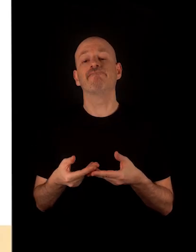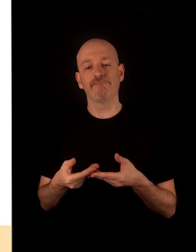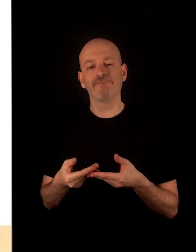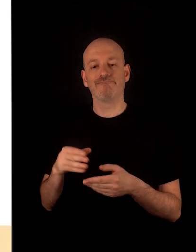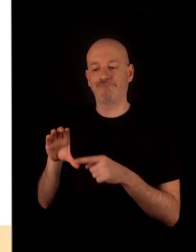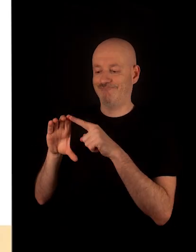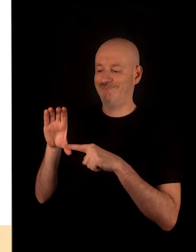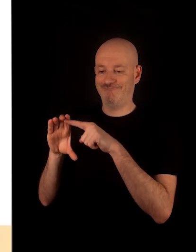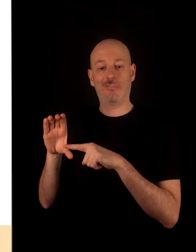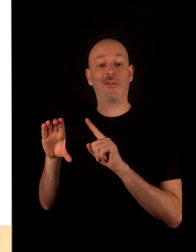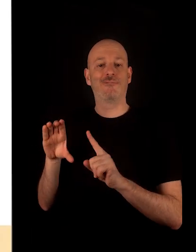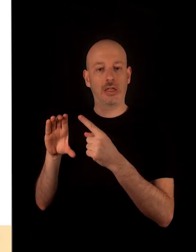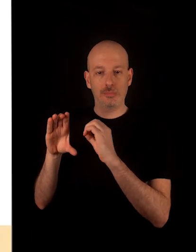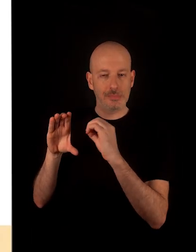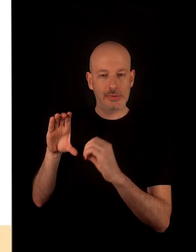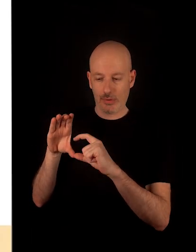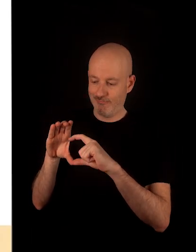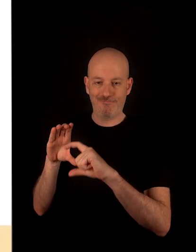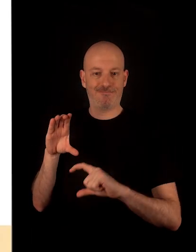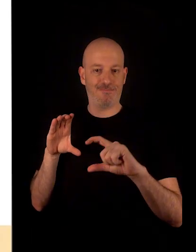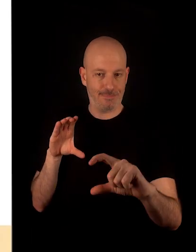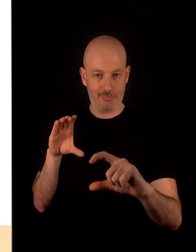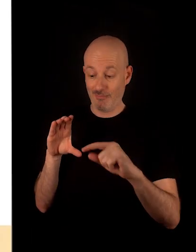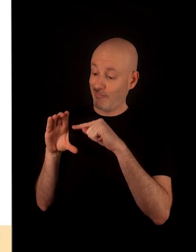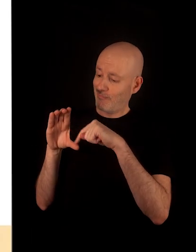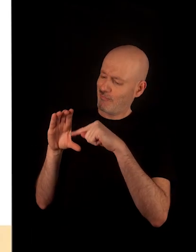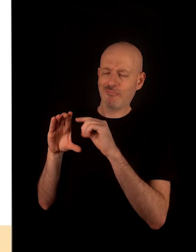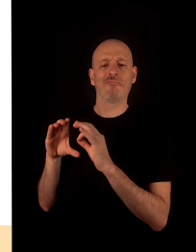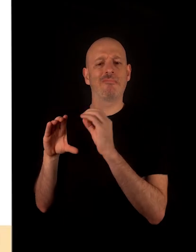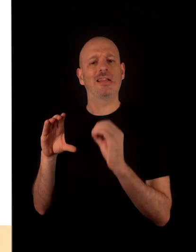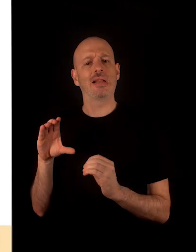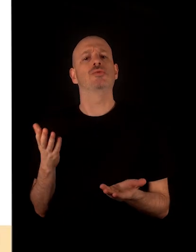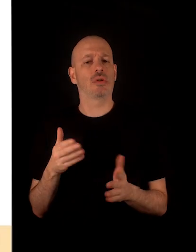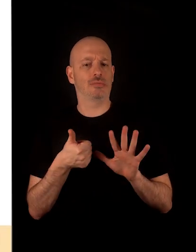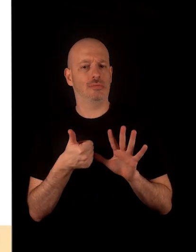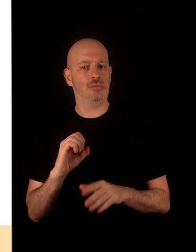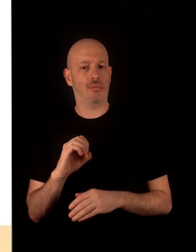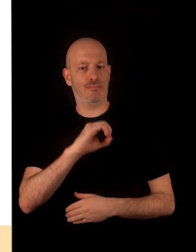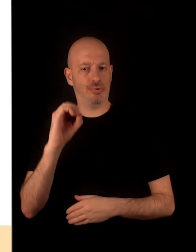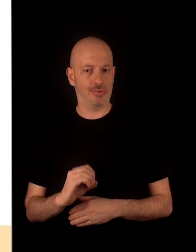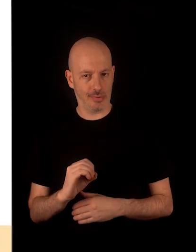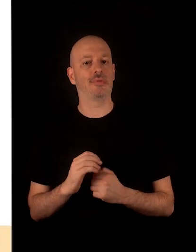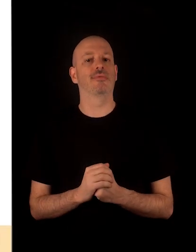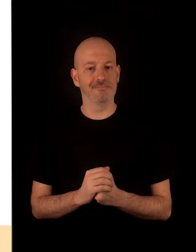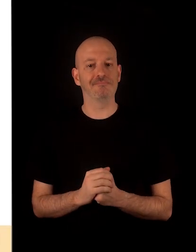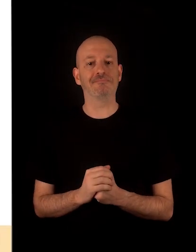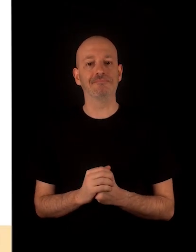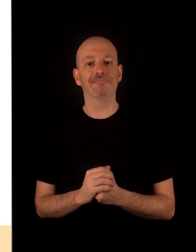So I'm trying to say that there is flexibility between the application and the residency Info Card because of course, when you know